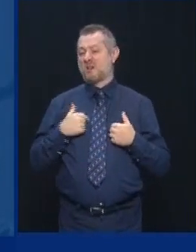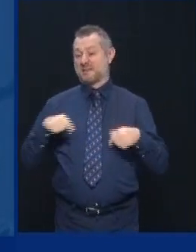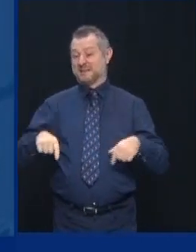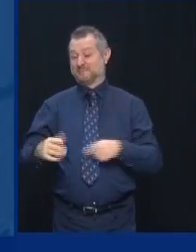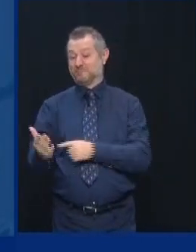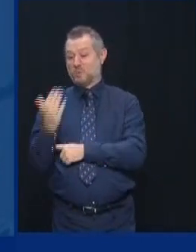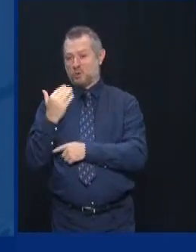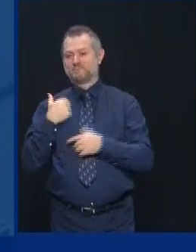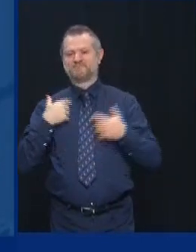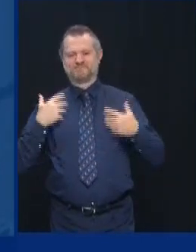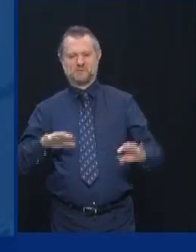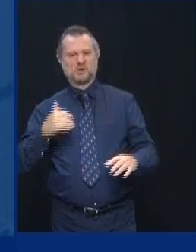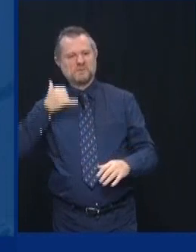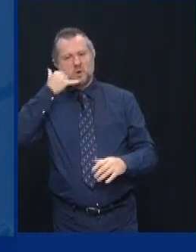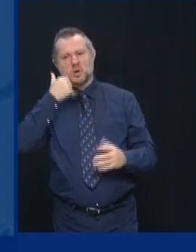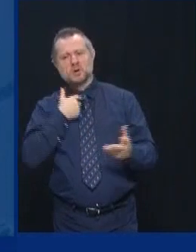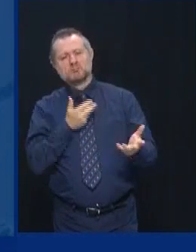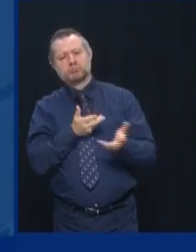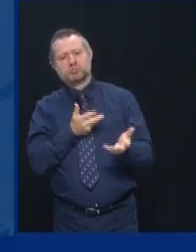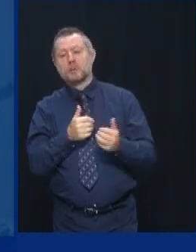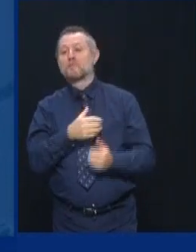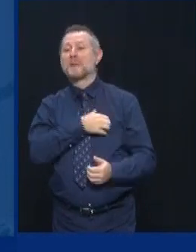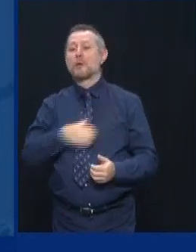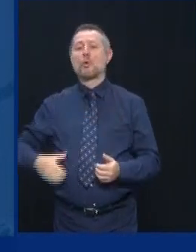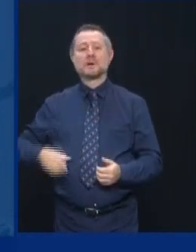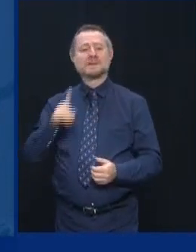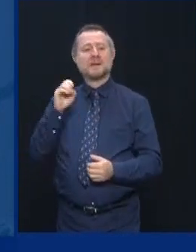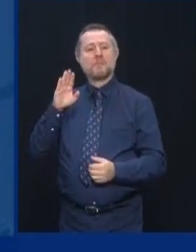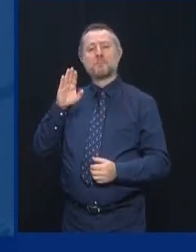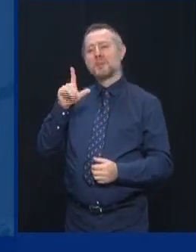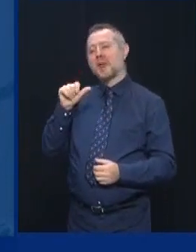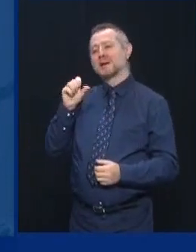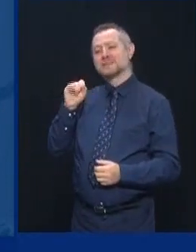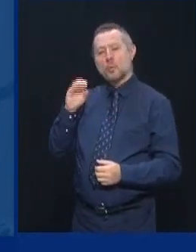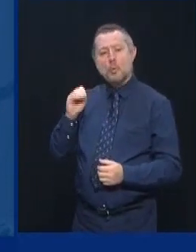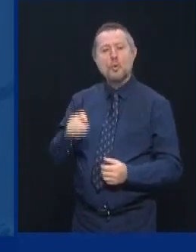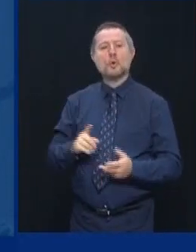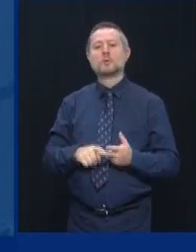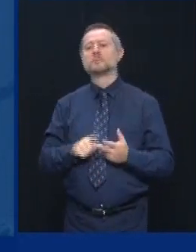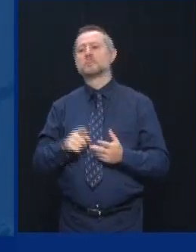THIS, ORANGE, ROCKLAND, A LITTLE BIT IN NASSAU.